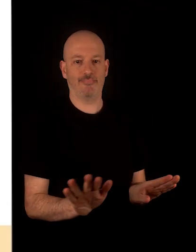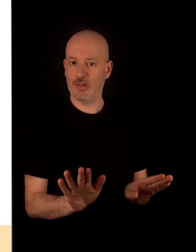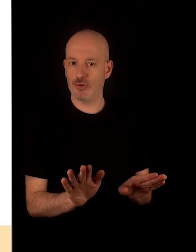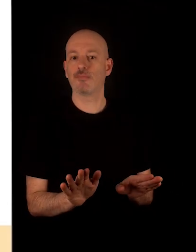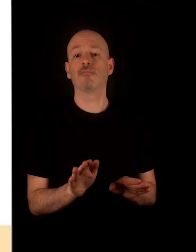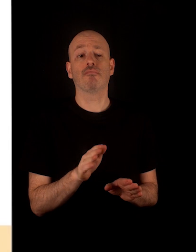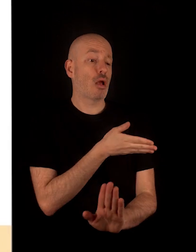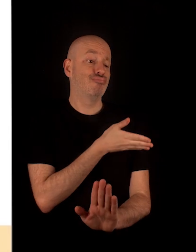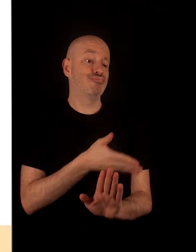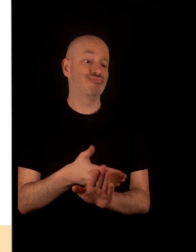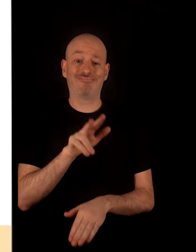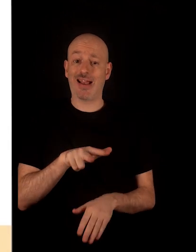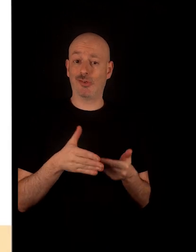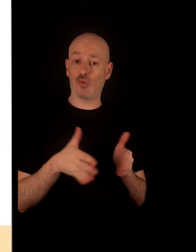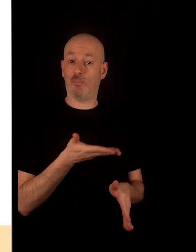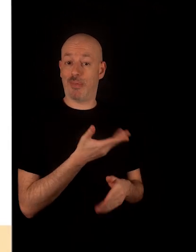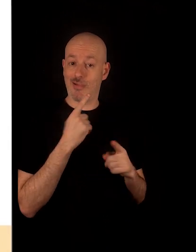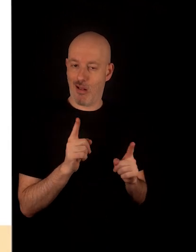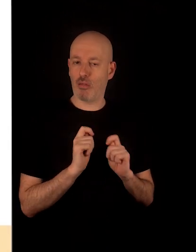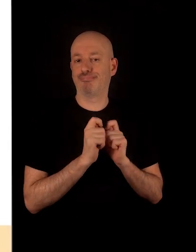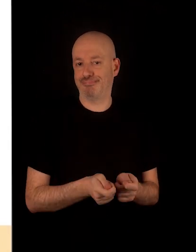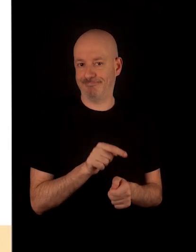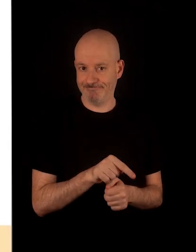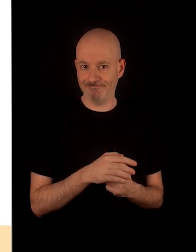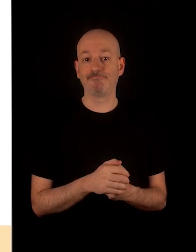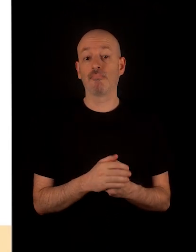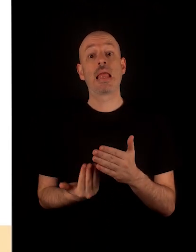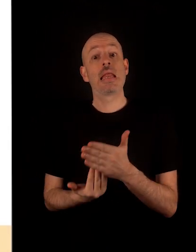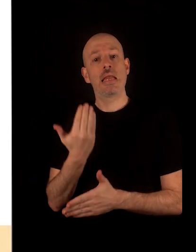the premises and facilities, the impact and the sustainability.